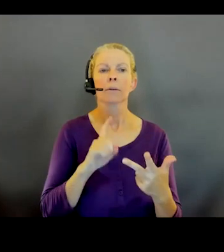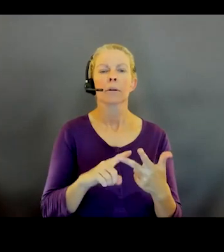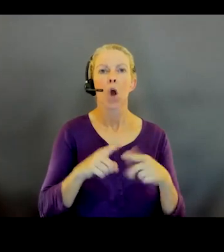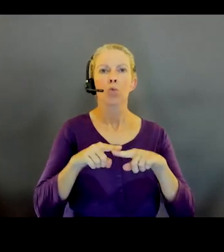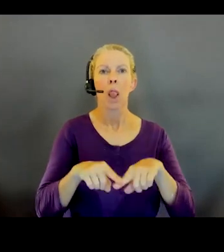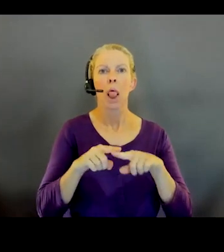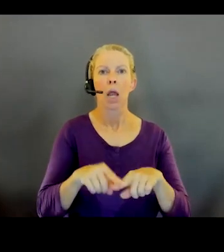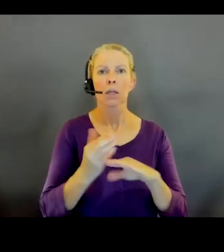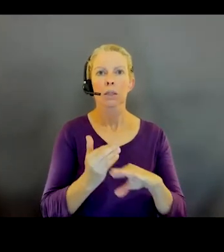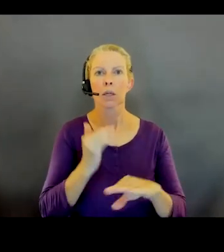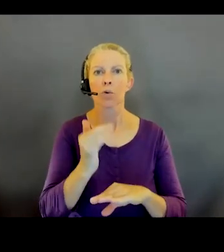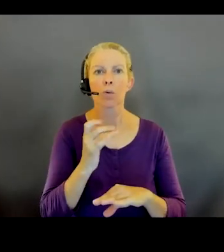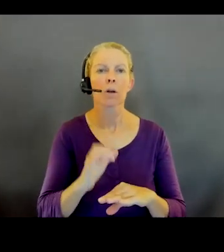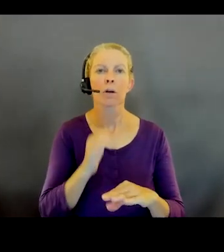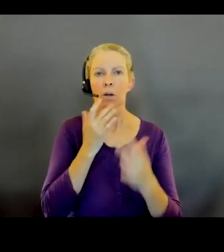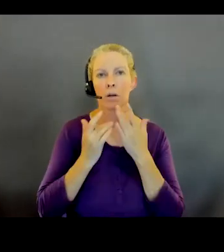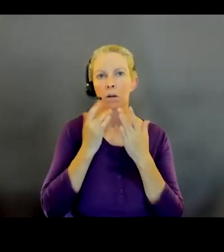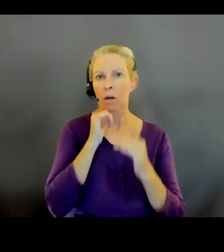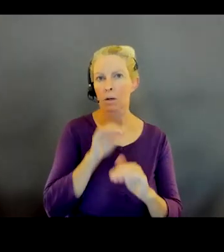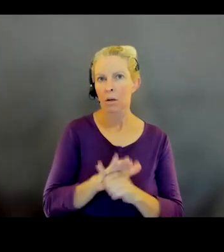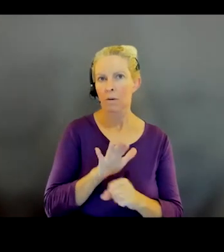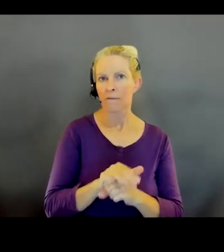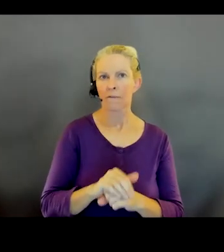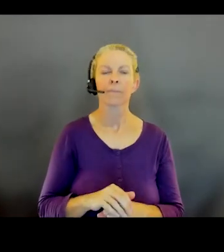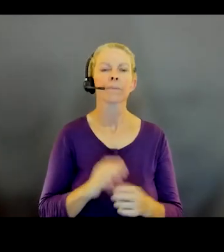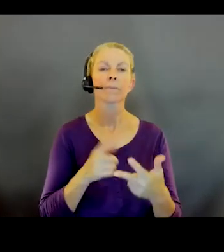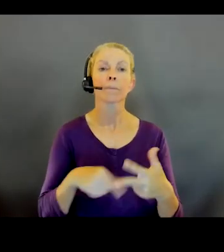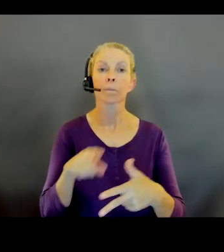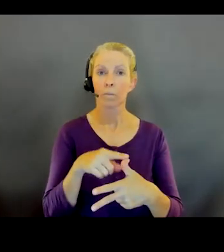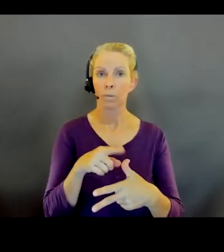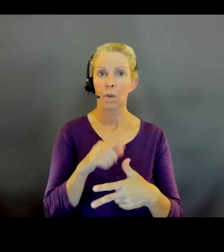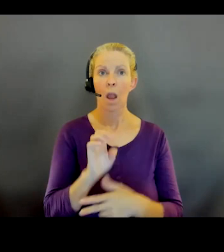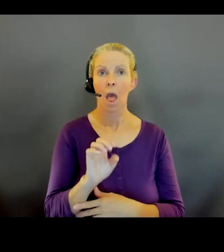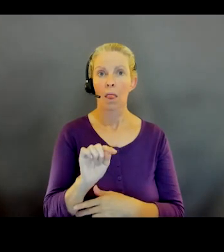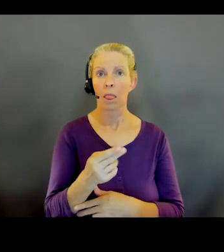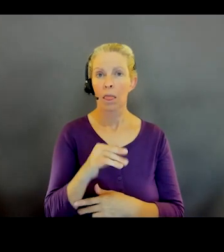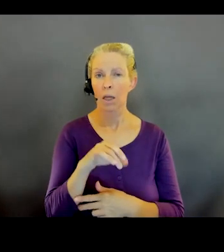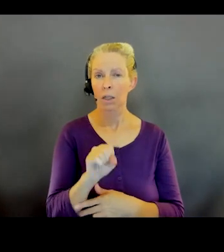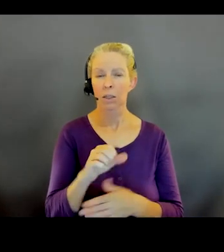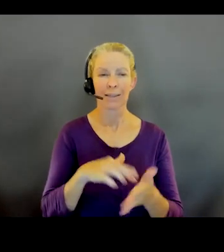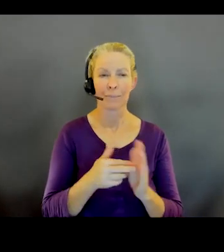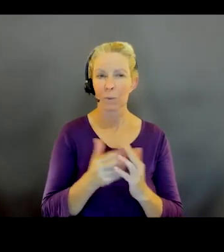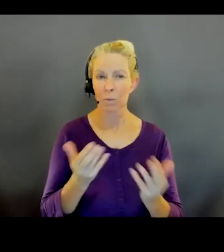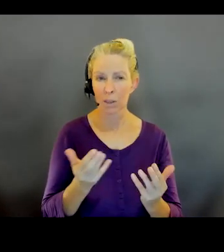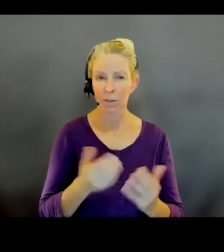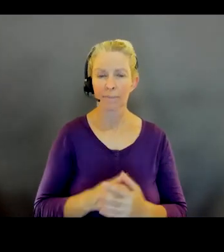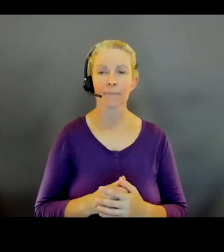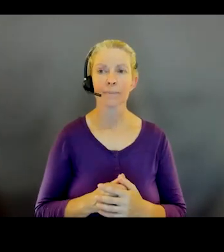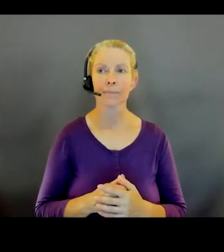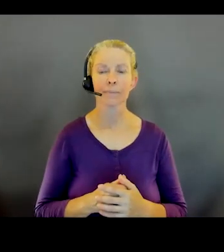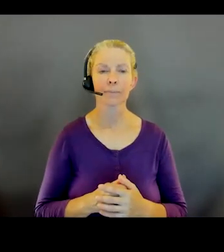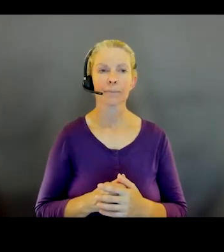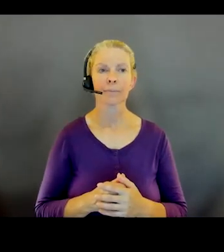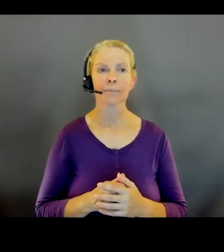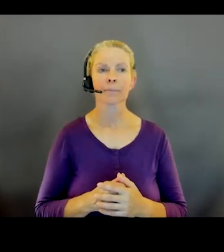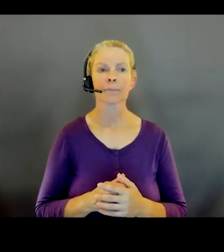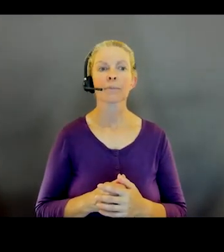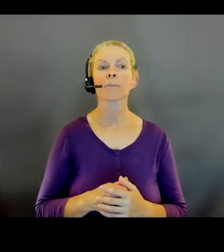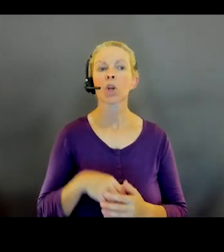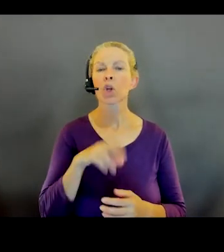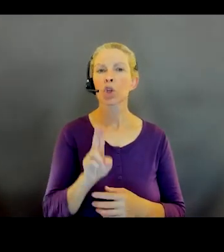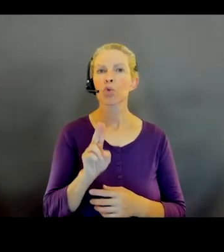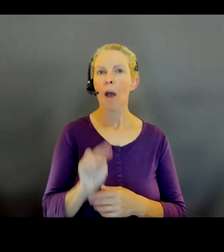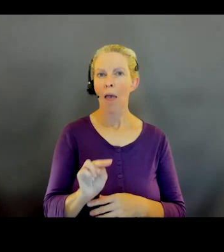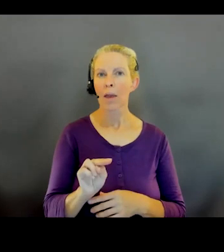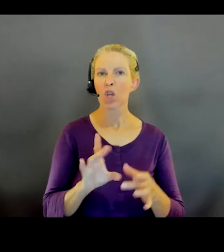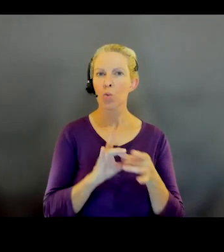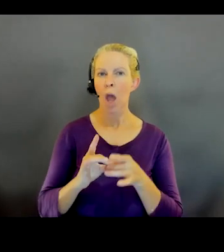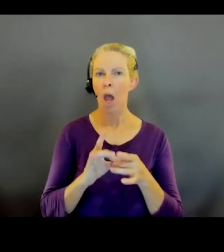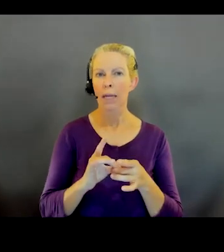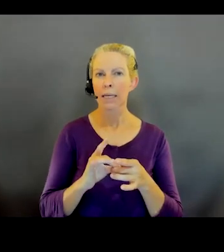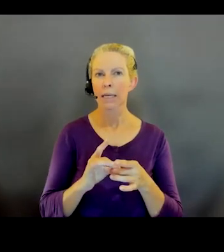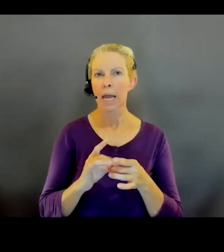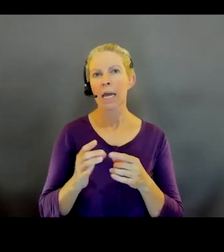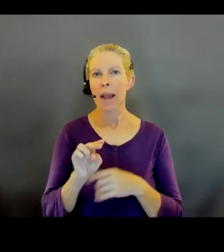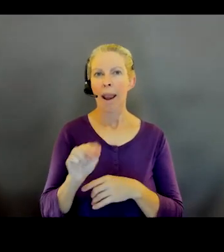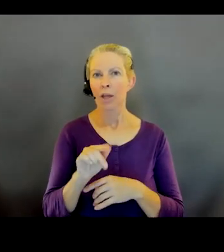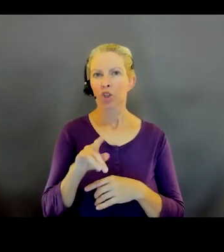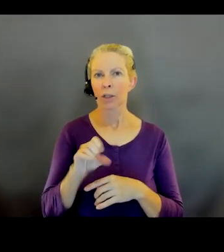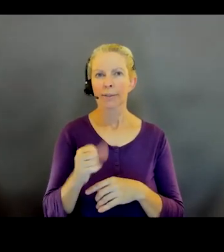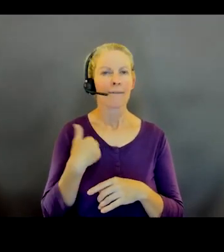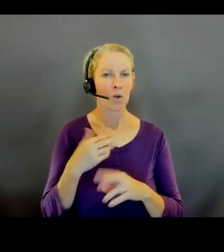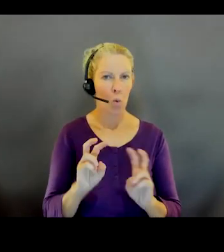when I say ethics? Well, the United Nations has a quote that I thought was really fitting. There